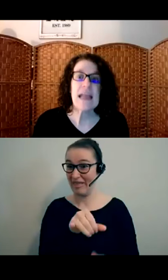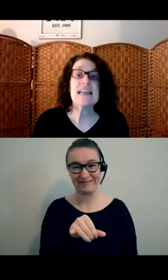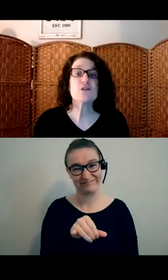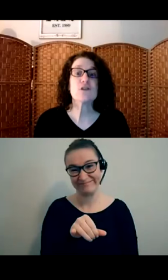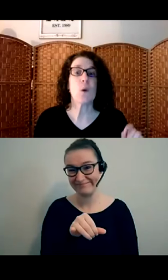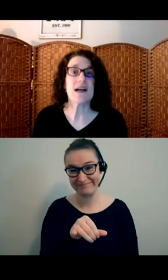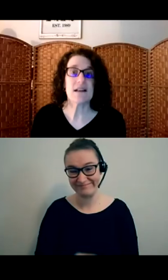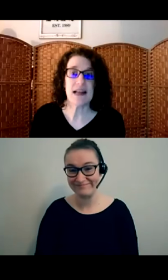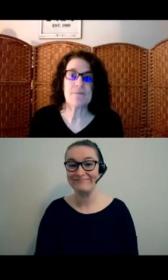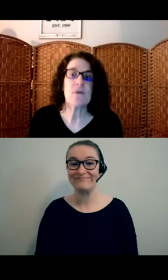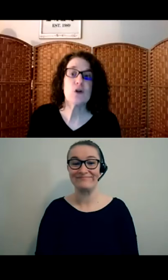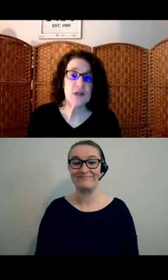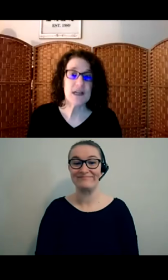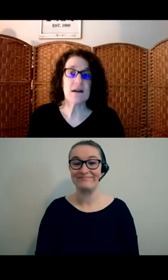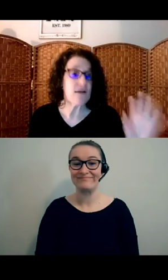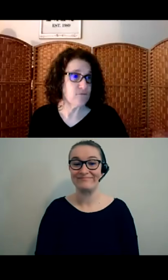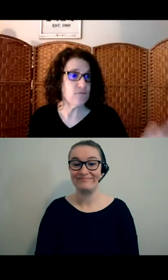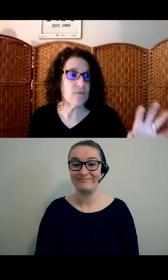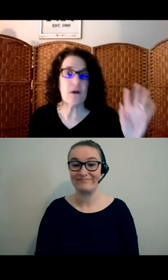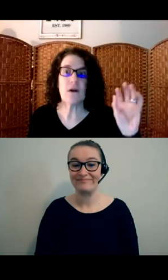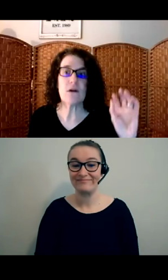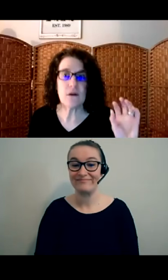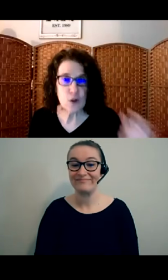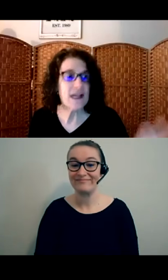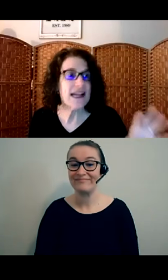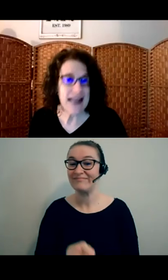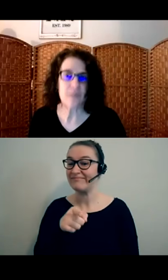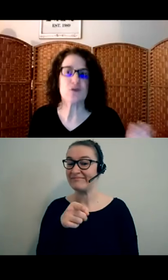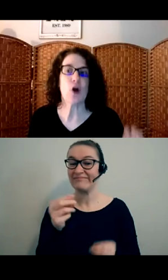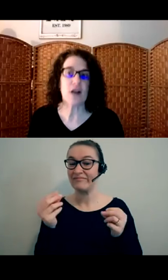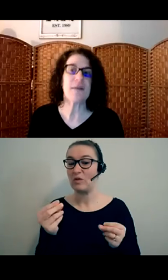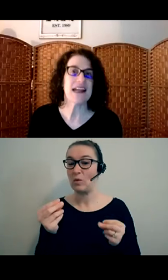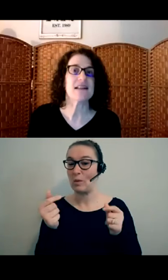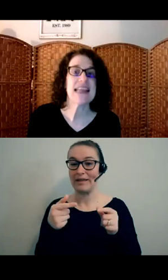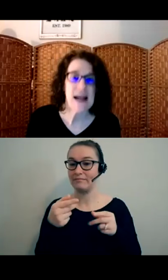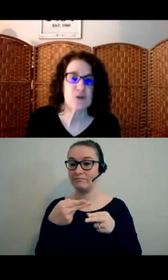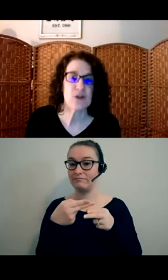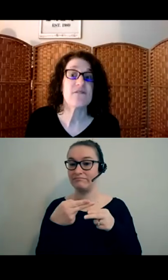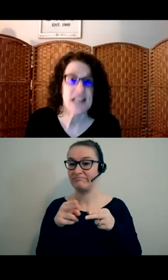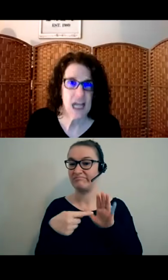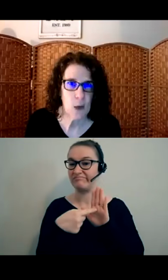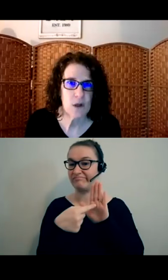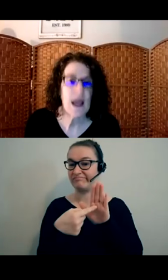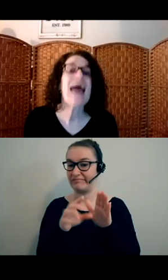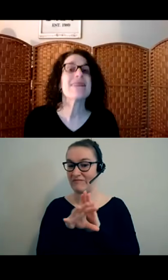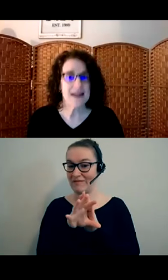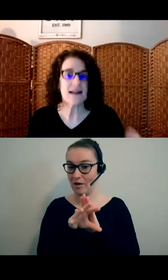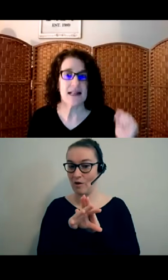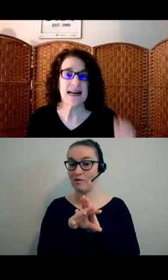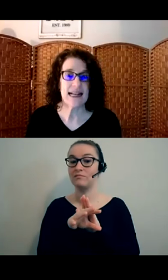Here's a quick clip using an app to automatically caption the video, and then cleaning it up.